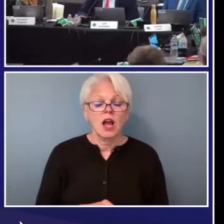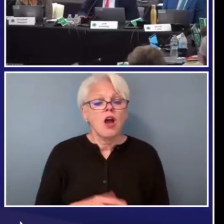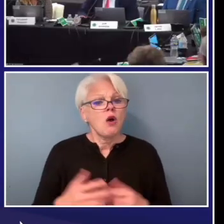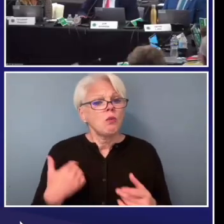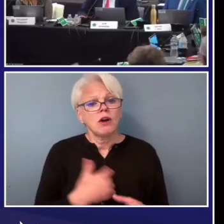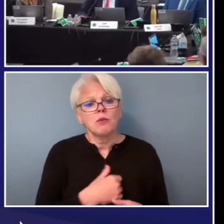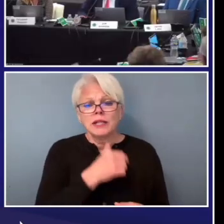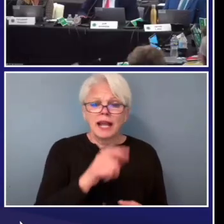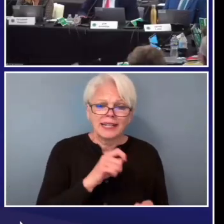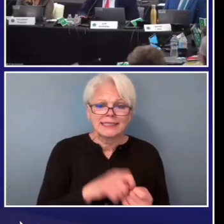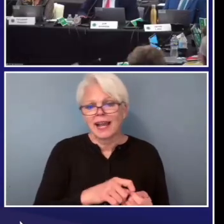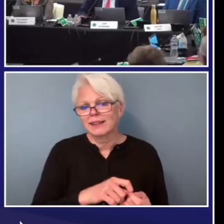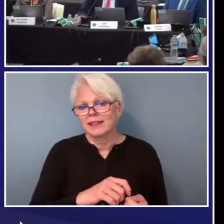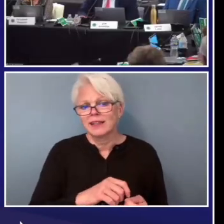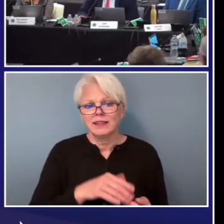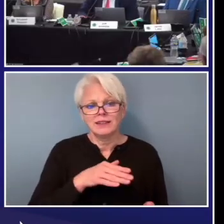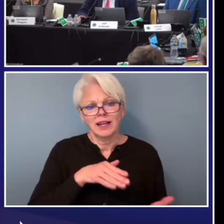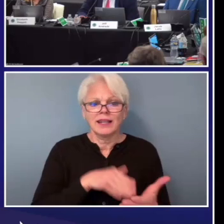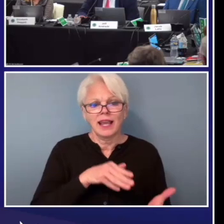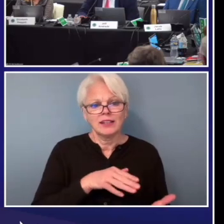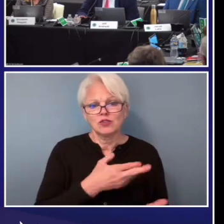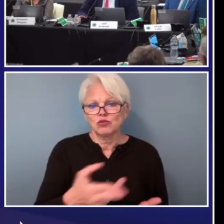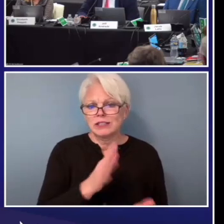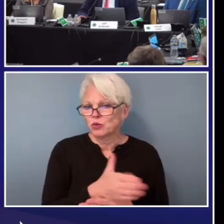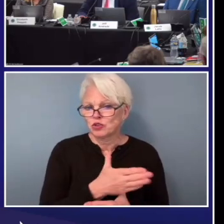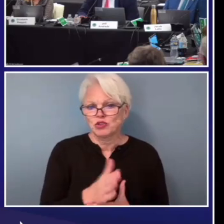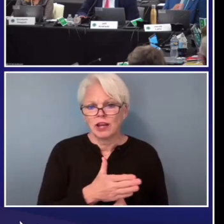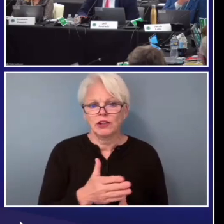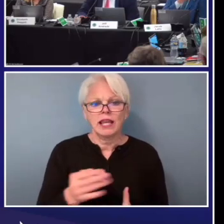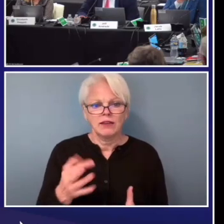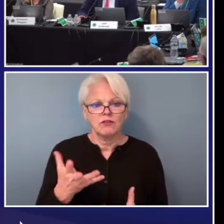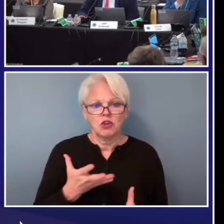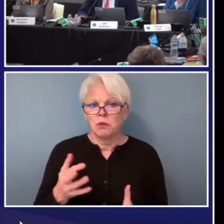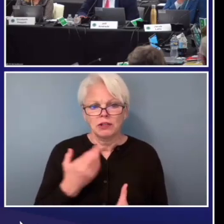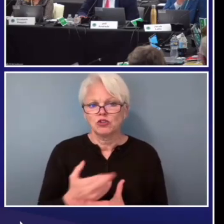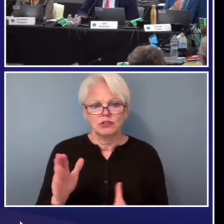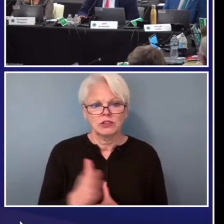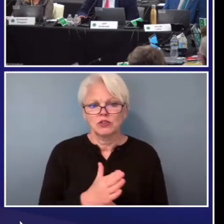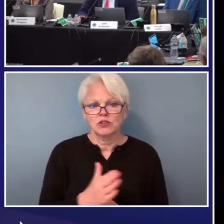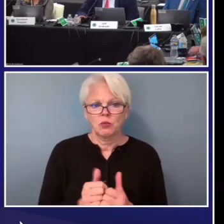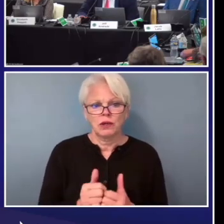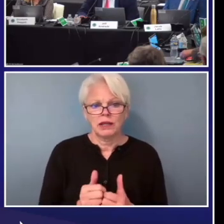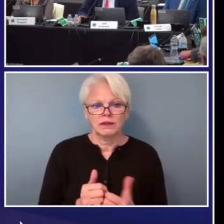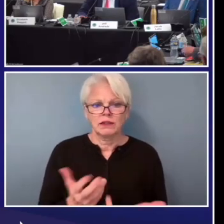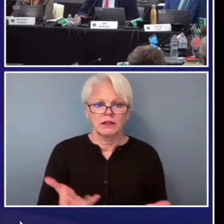If you want a resource share with, you know, uh, Subway or some, some or,